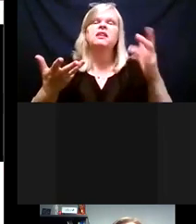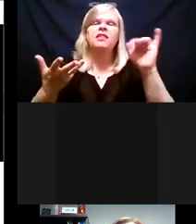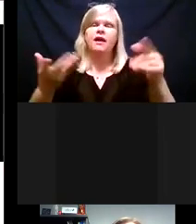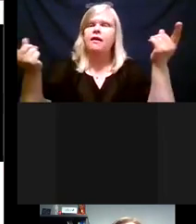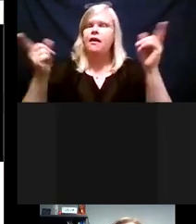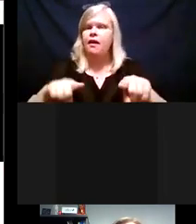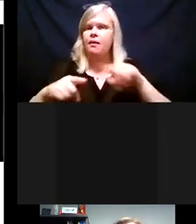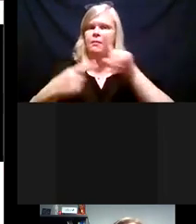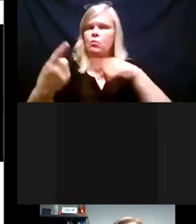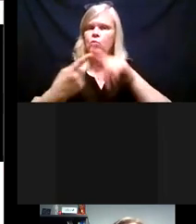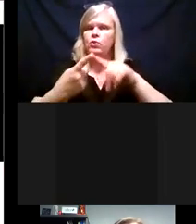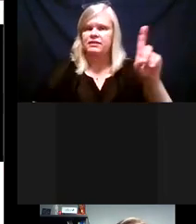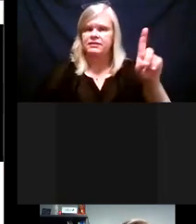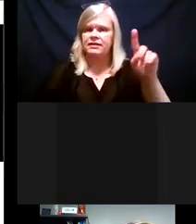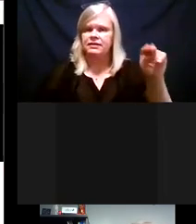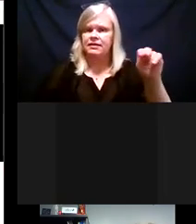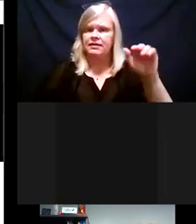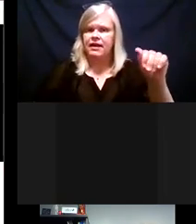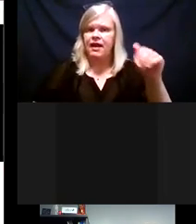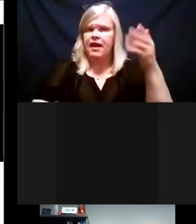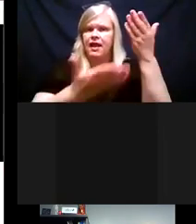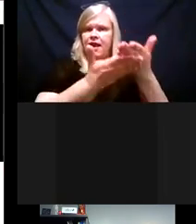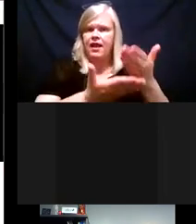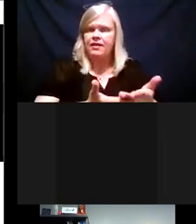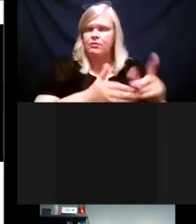WHEN DNA EVIDENCE FIRST BECAME INVENTED.